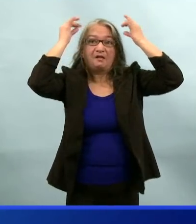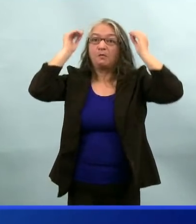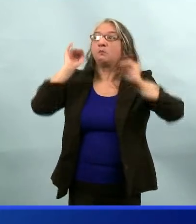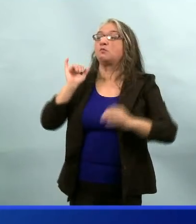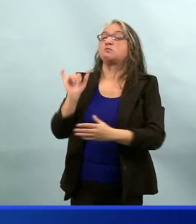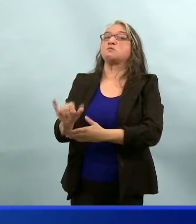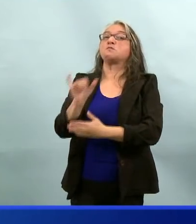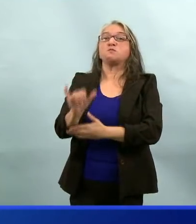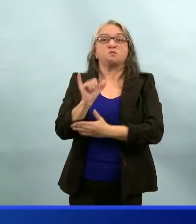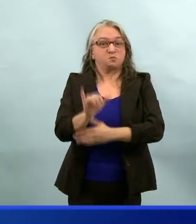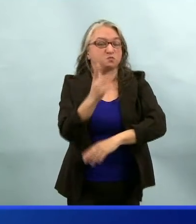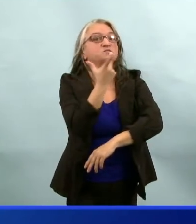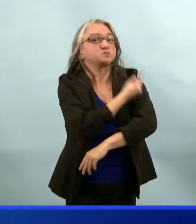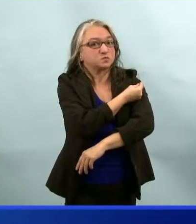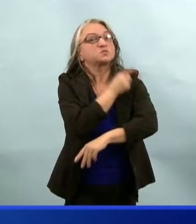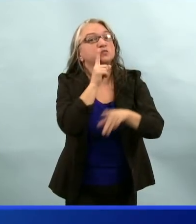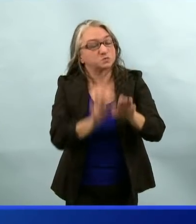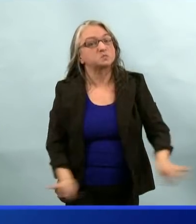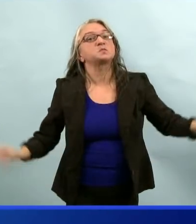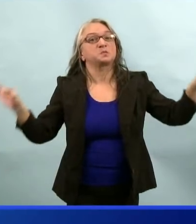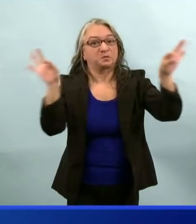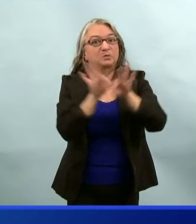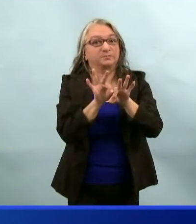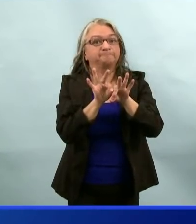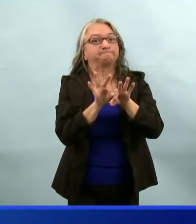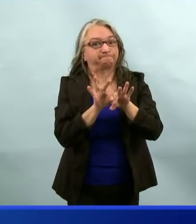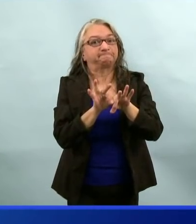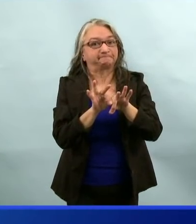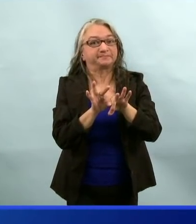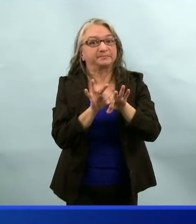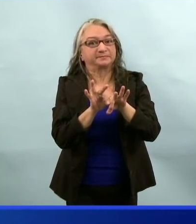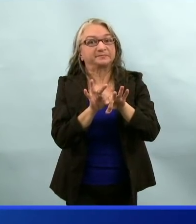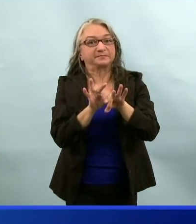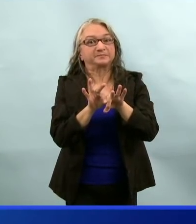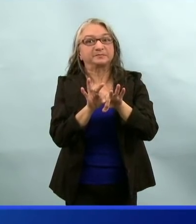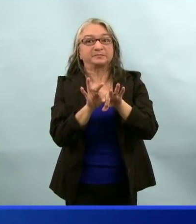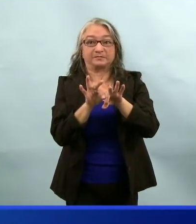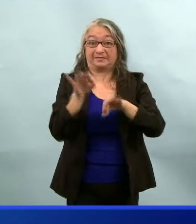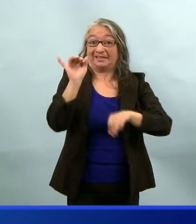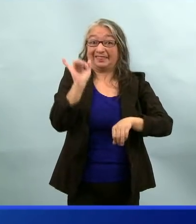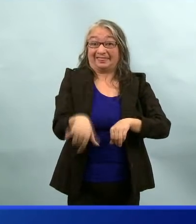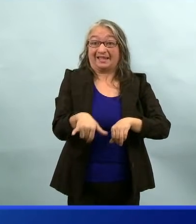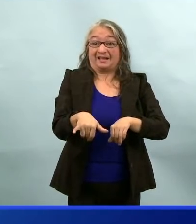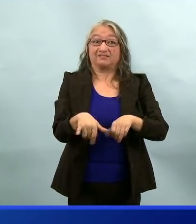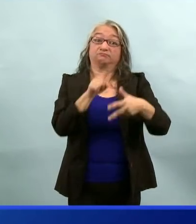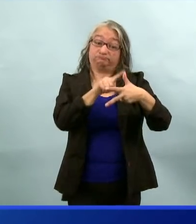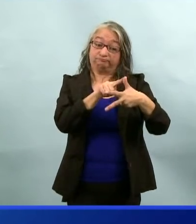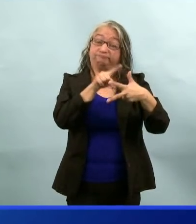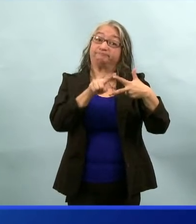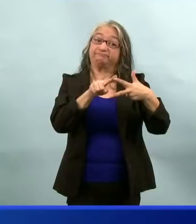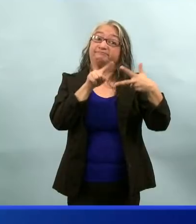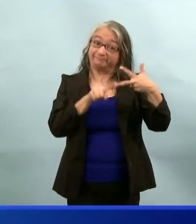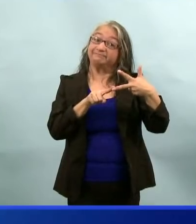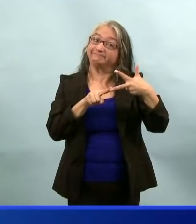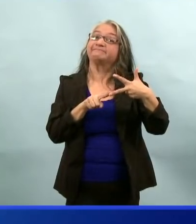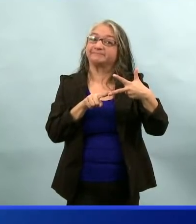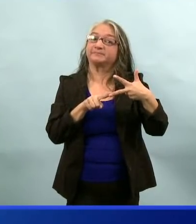emerging medical evidence suggests that covet 19 vaccines will likely offer some protection against omicron because even though